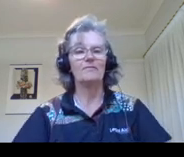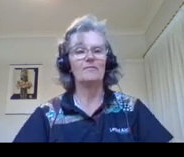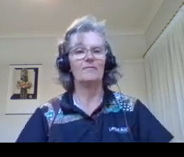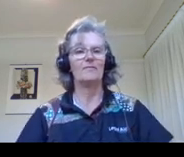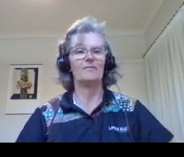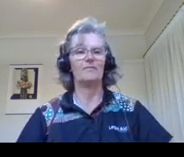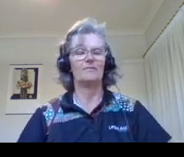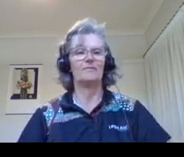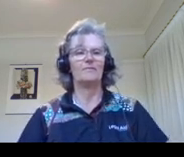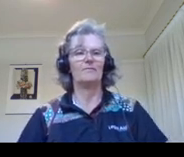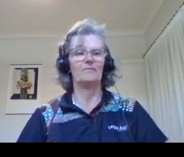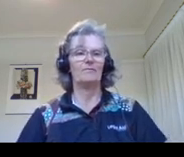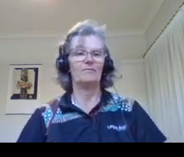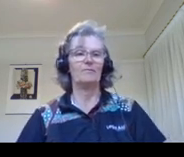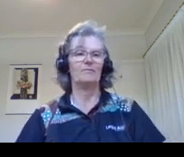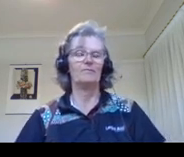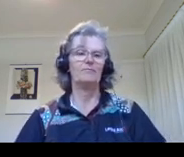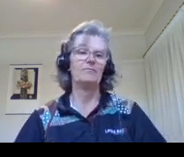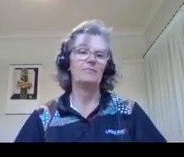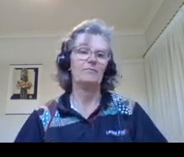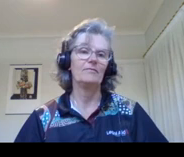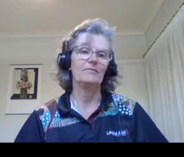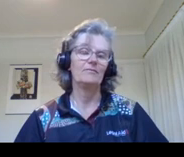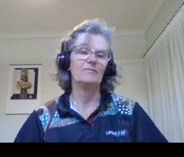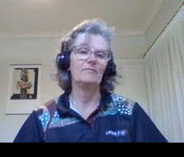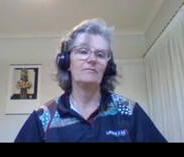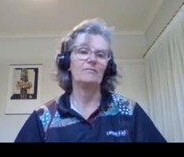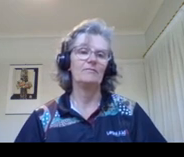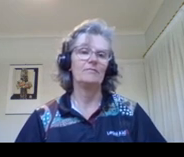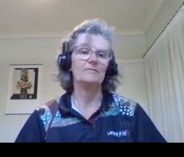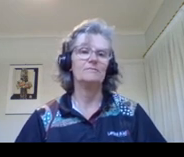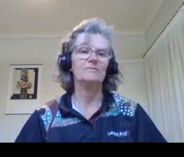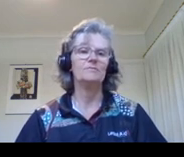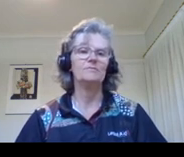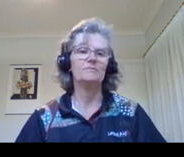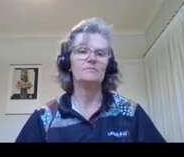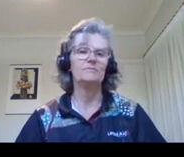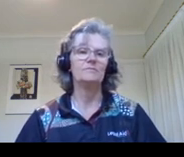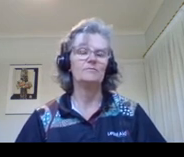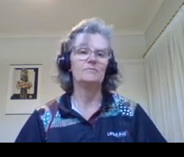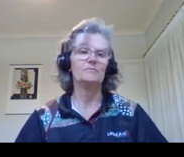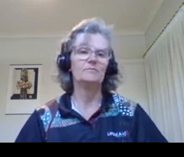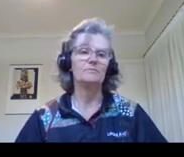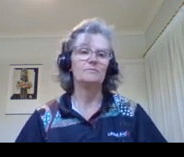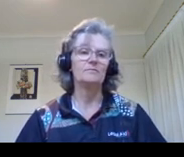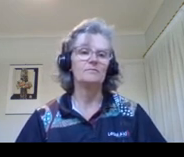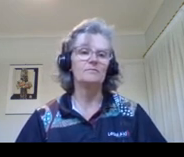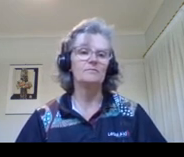can buy them you know you see them at the airport you can buy them at the supermarket or at the